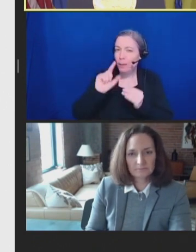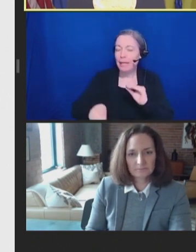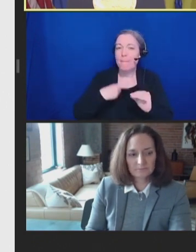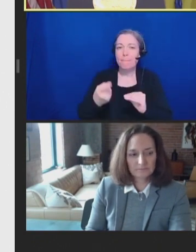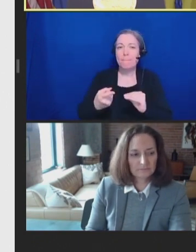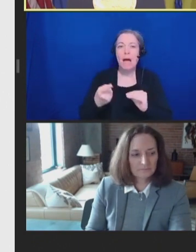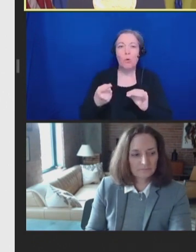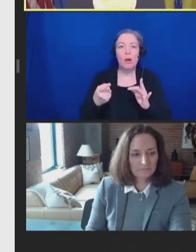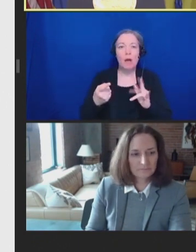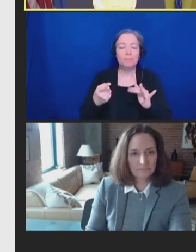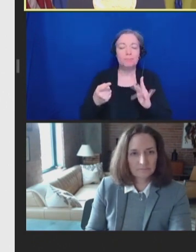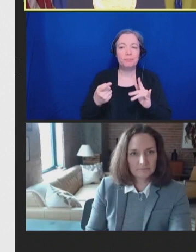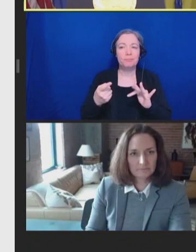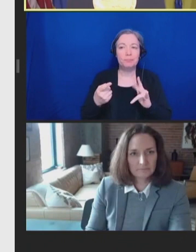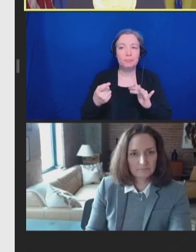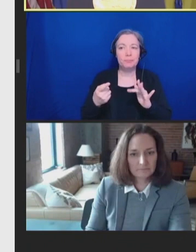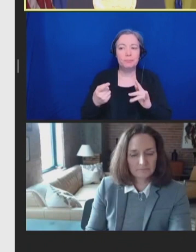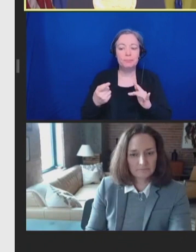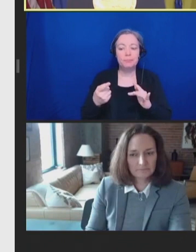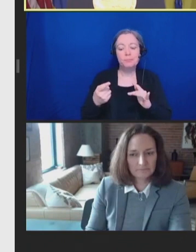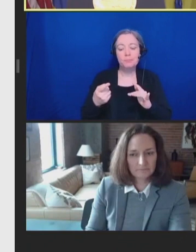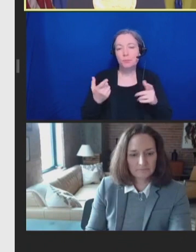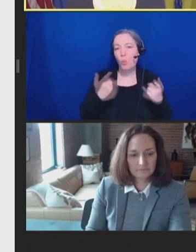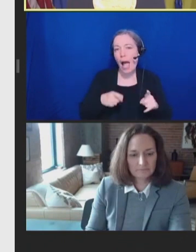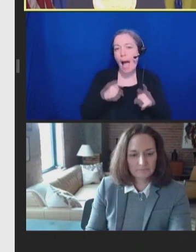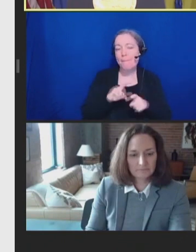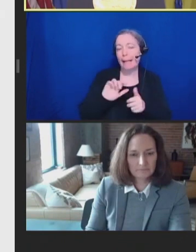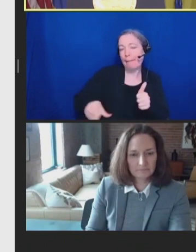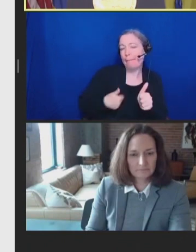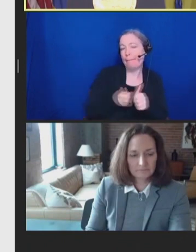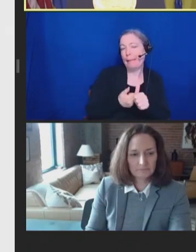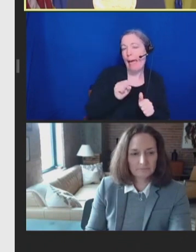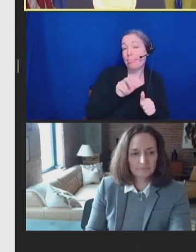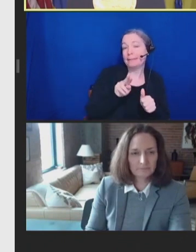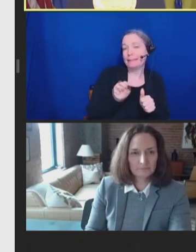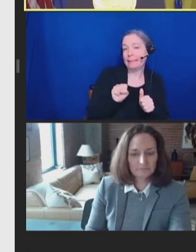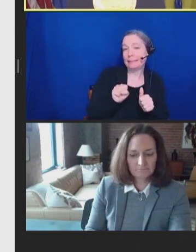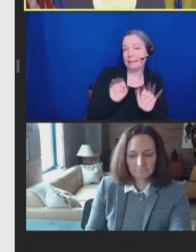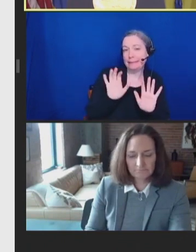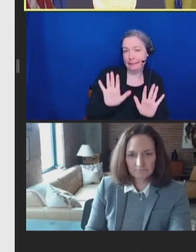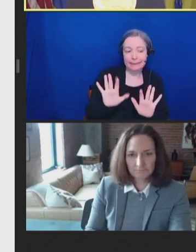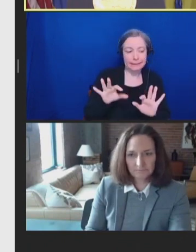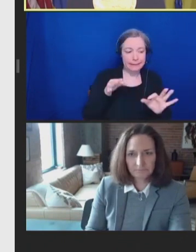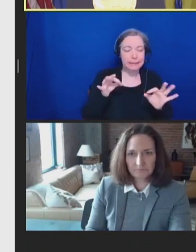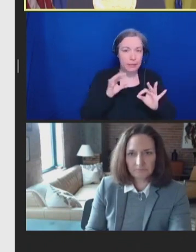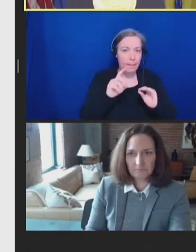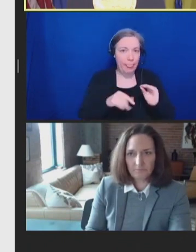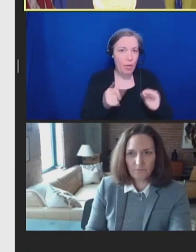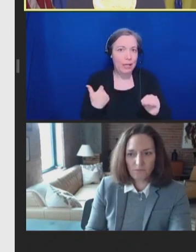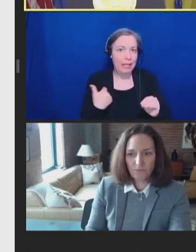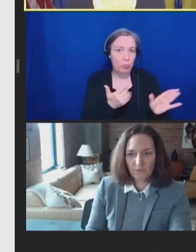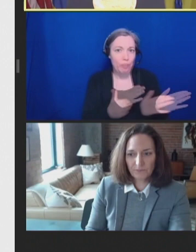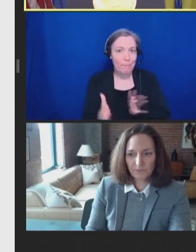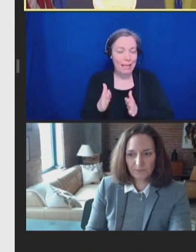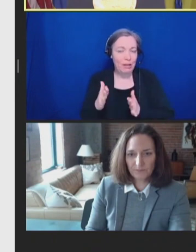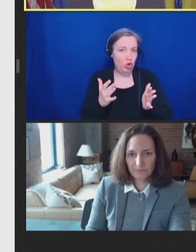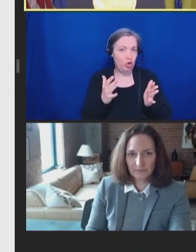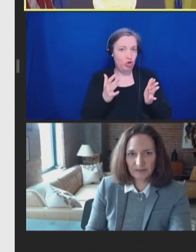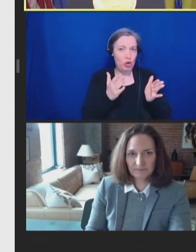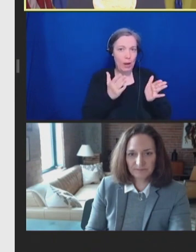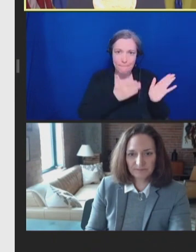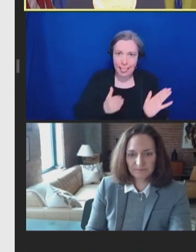have been doing sort of in the background as we prepare and plan for the final decisions that